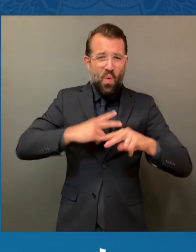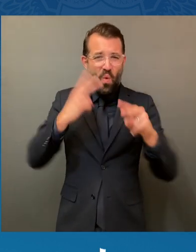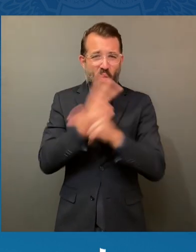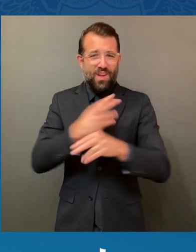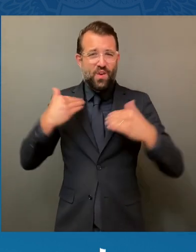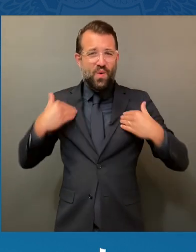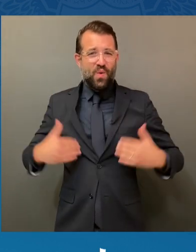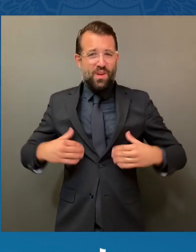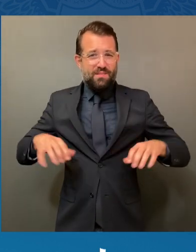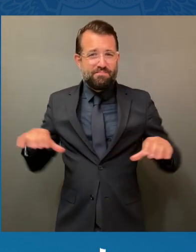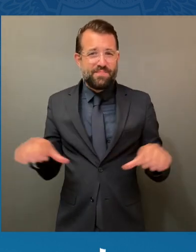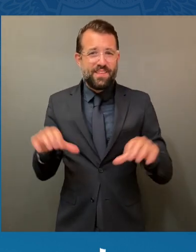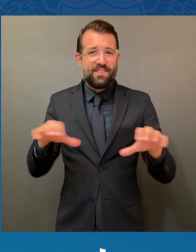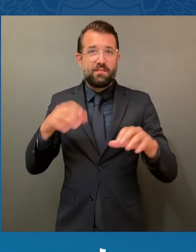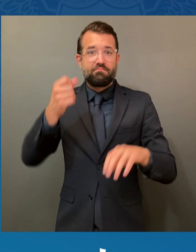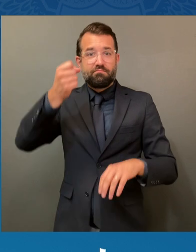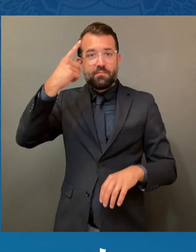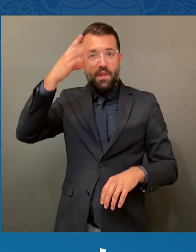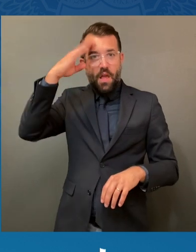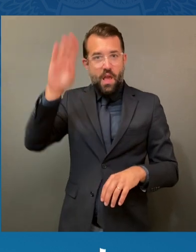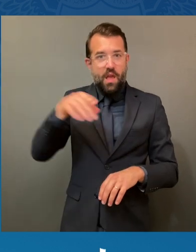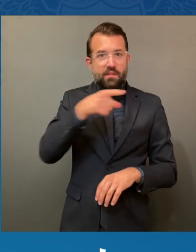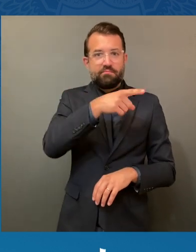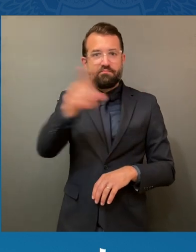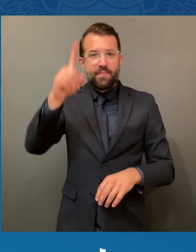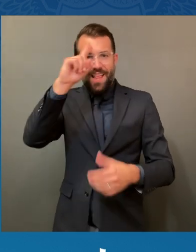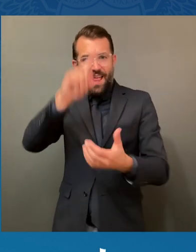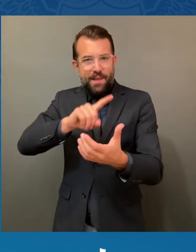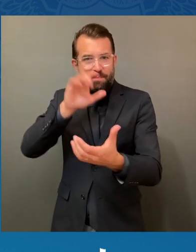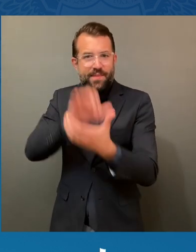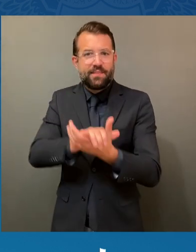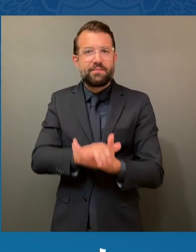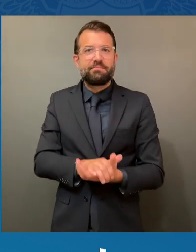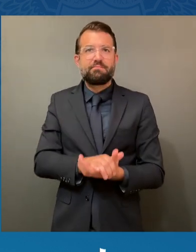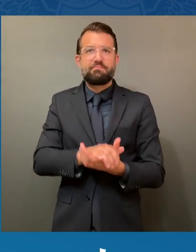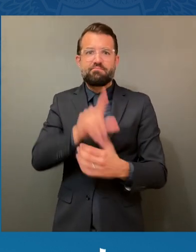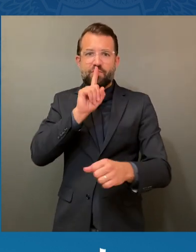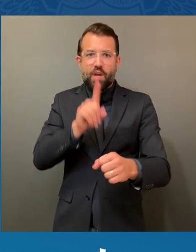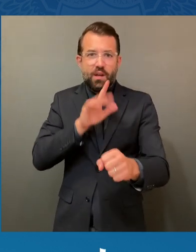And I know you believe in the promise of who we are and the best of who we are.